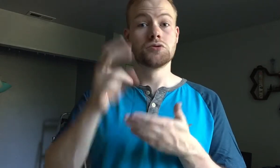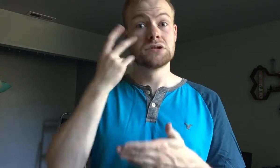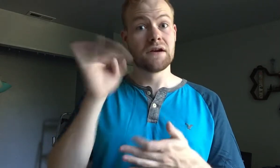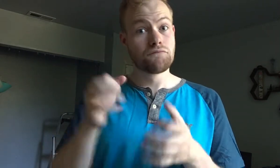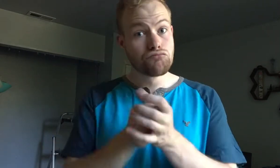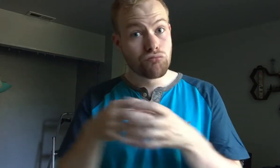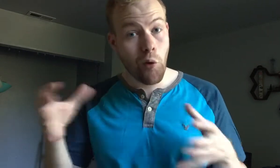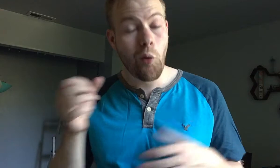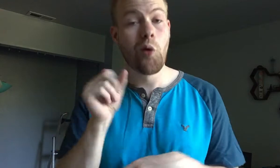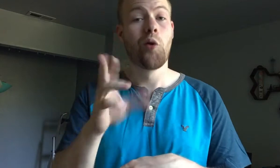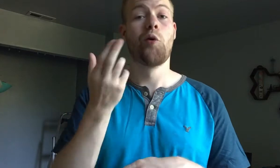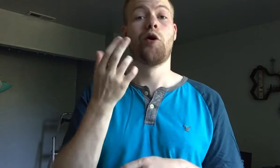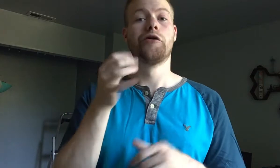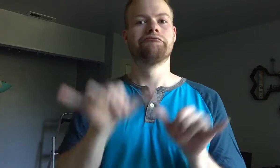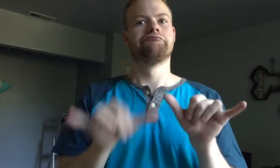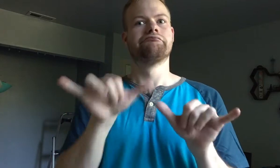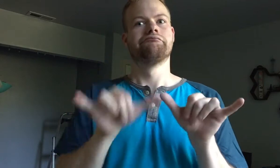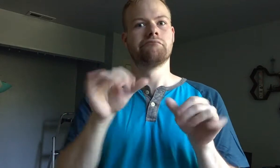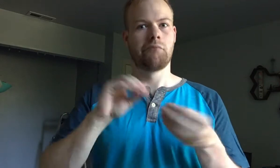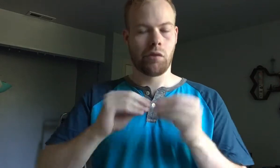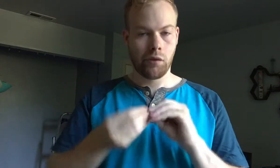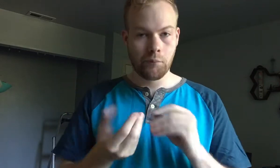Mostly just to see if they are growing or stuck at a number.